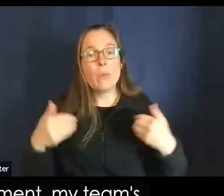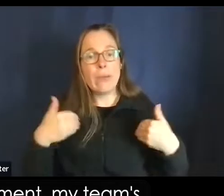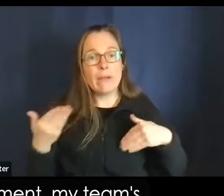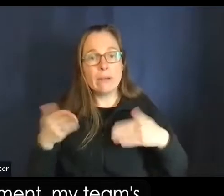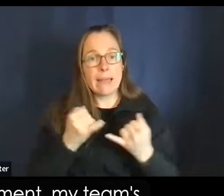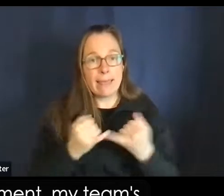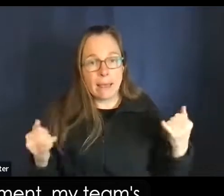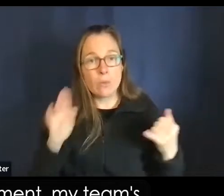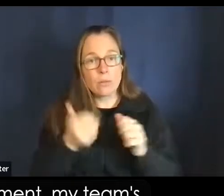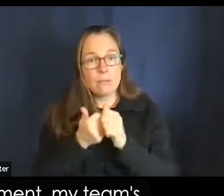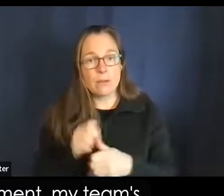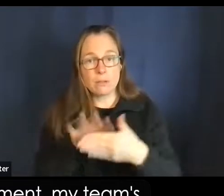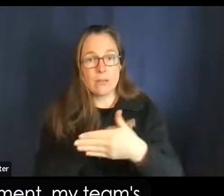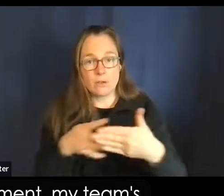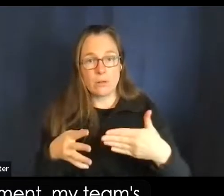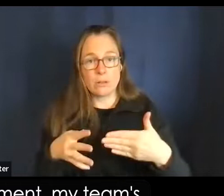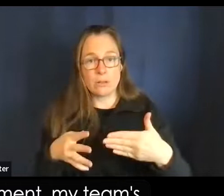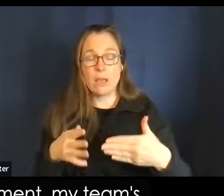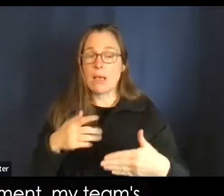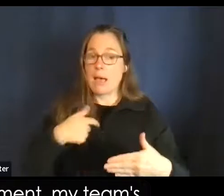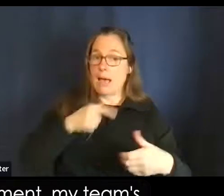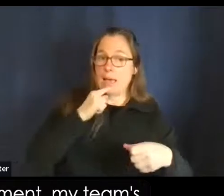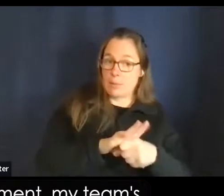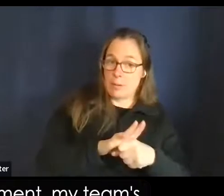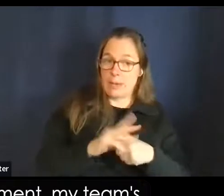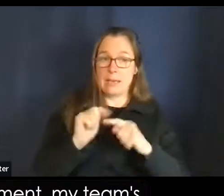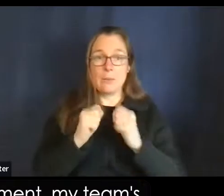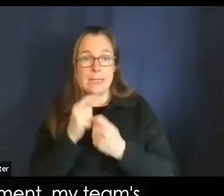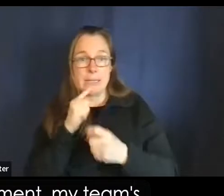And you have my commitment, my team's commitment, that this is our highest priority.